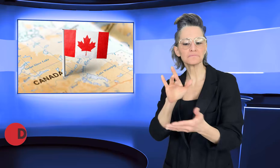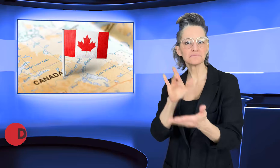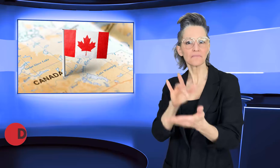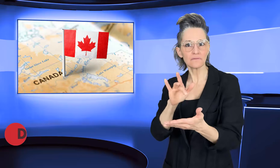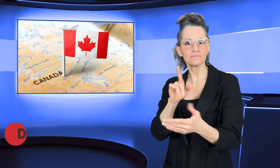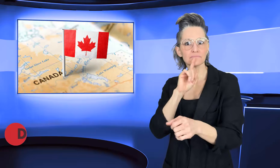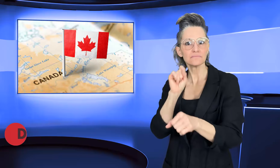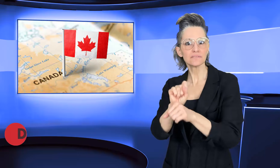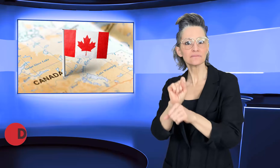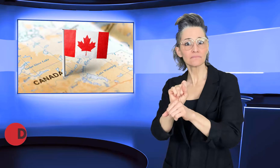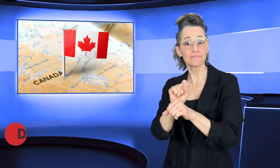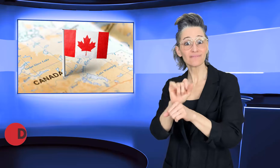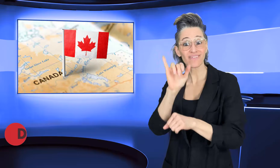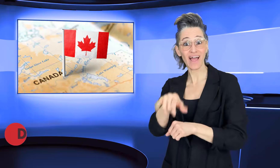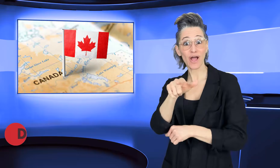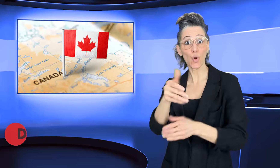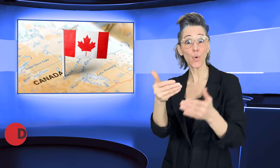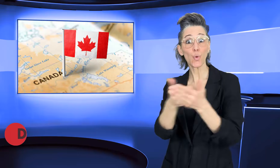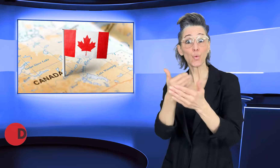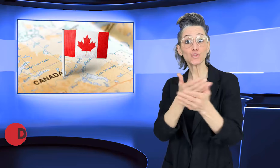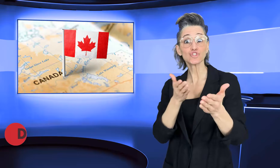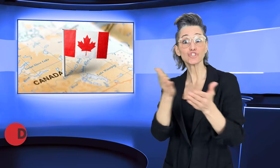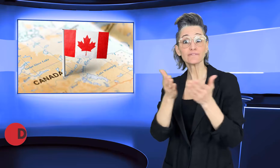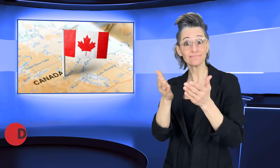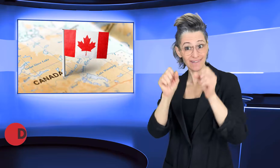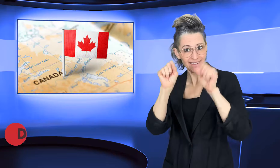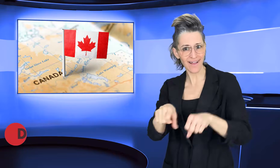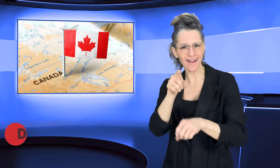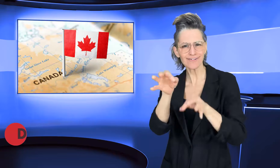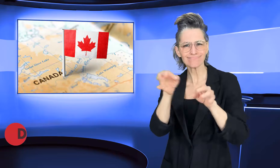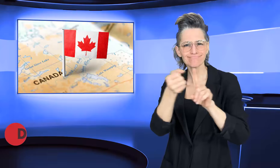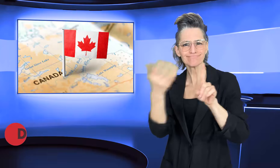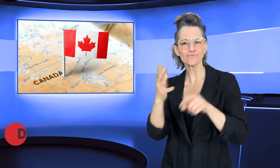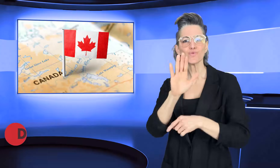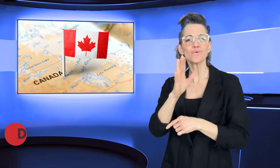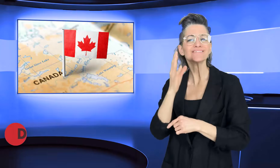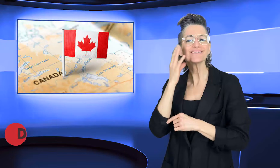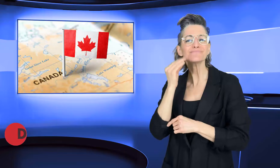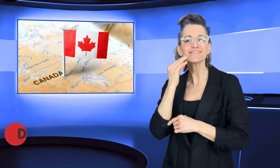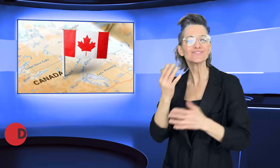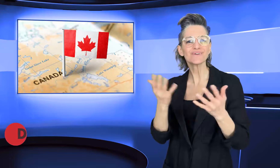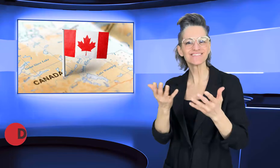Can you describe your experience using the new ASL QR code service?